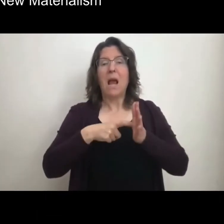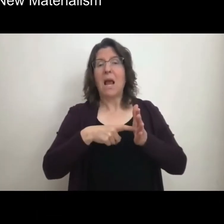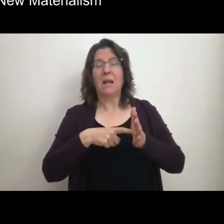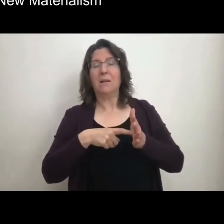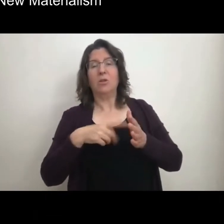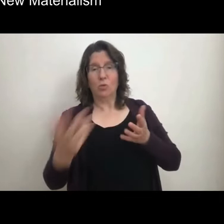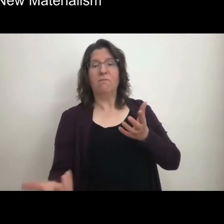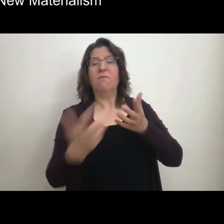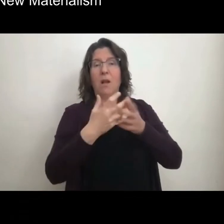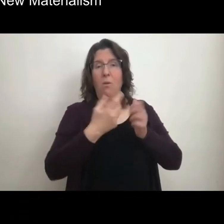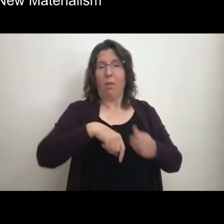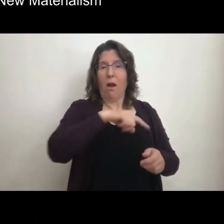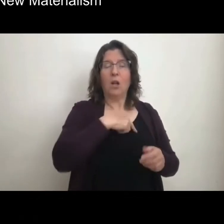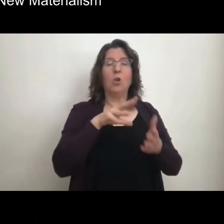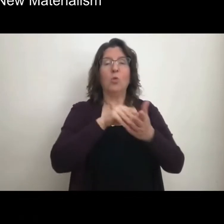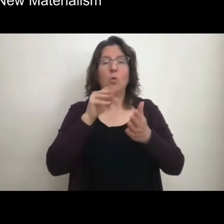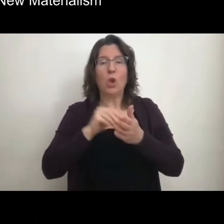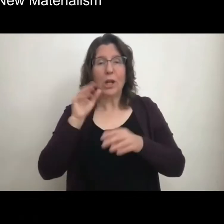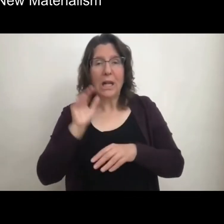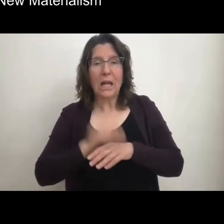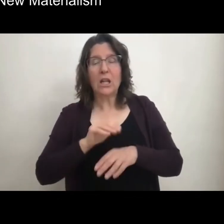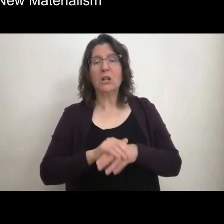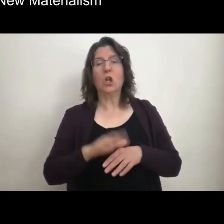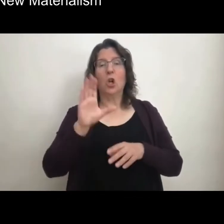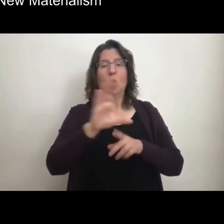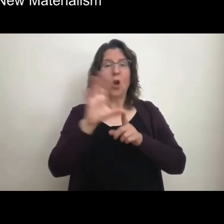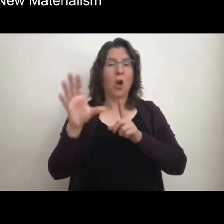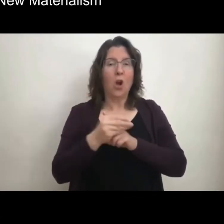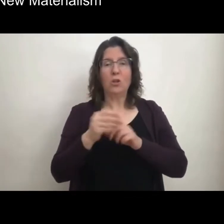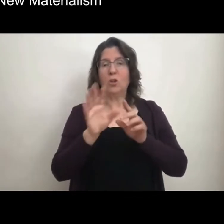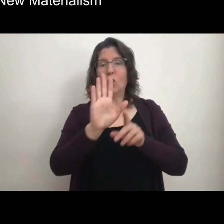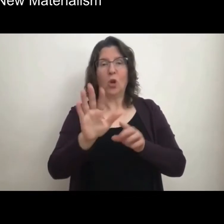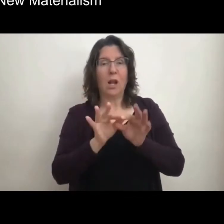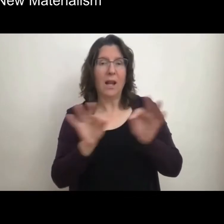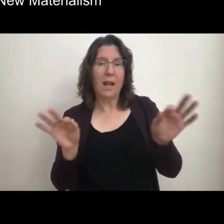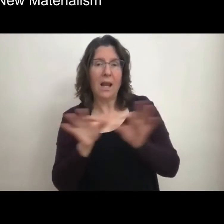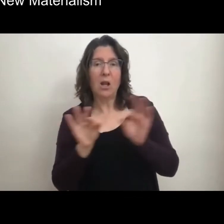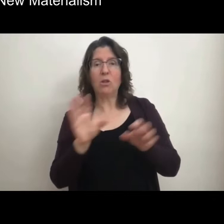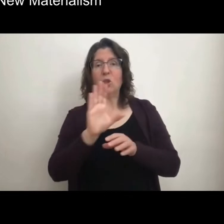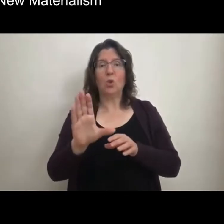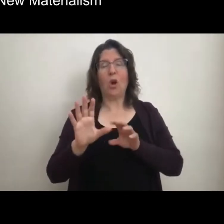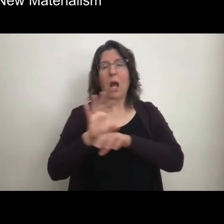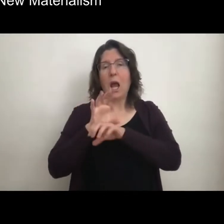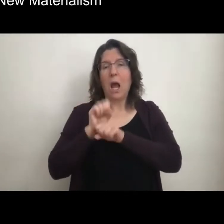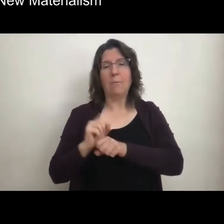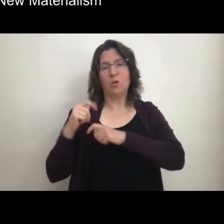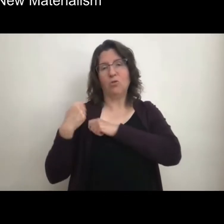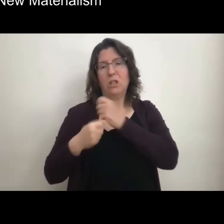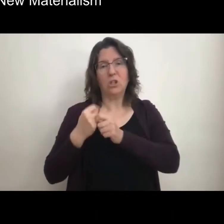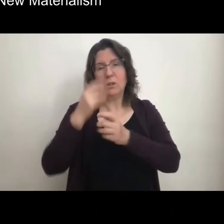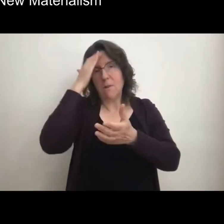The colonized were expected to learn English. Other cultures, languages, customs, traditions,